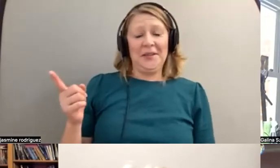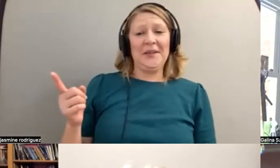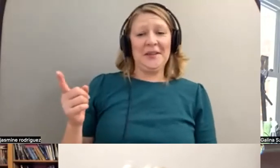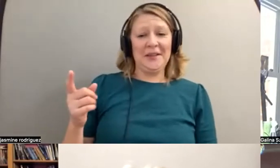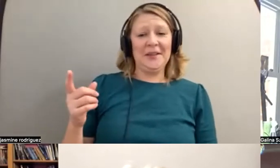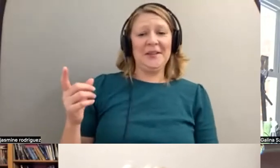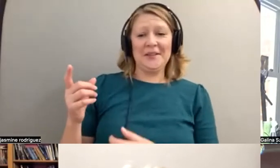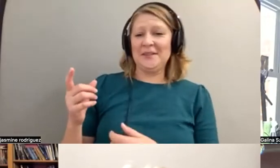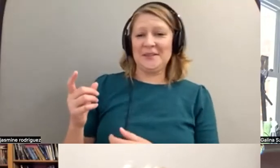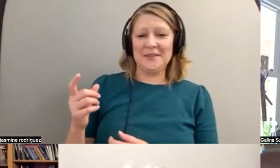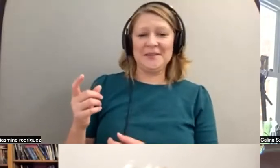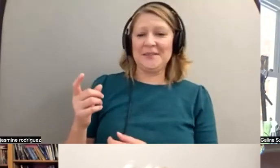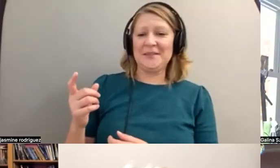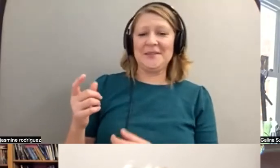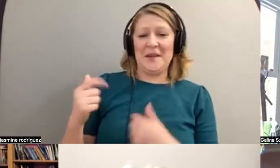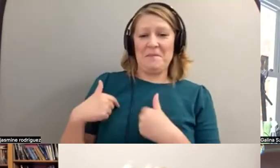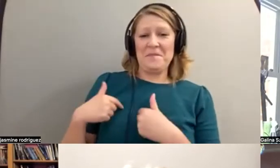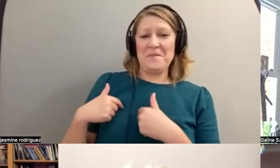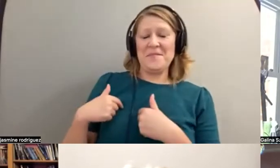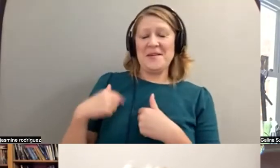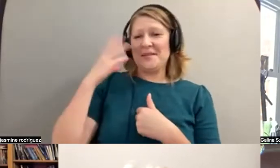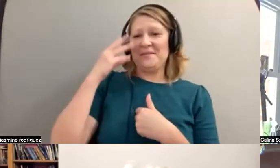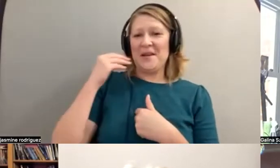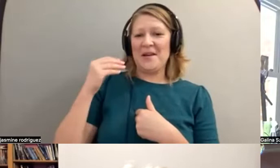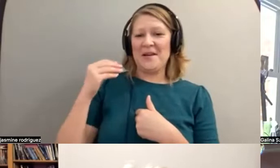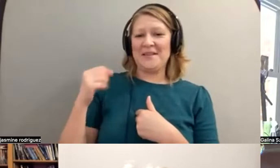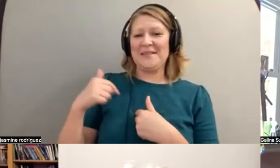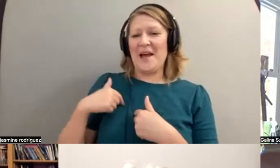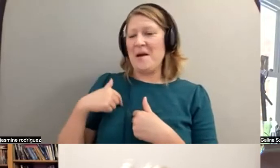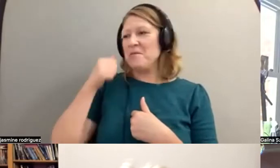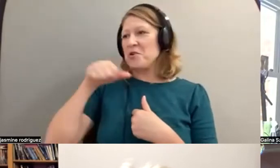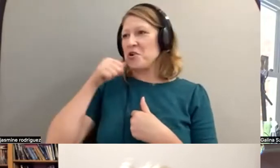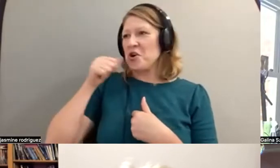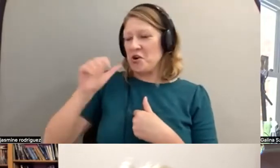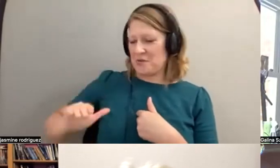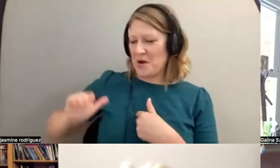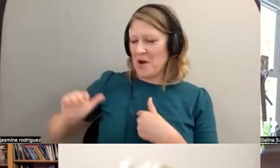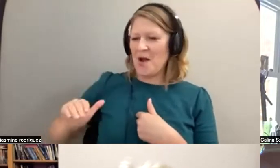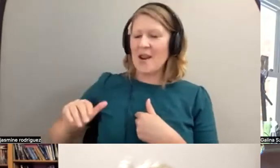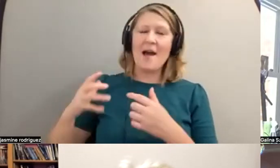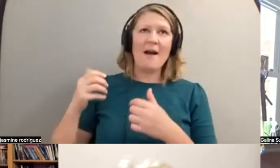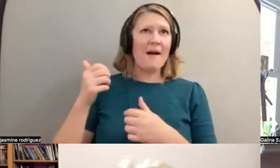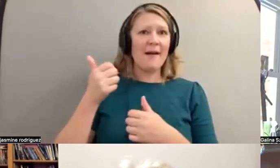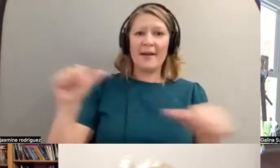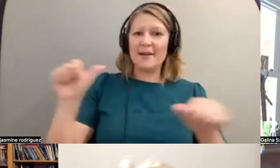and singing every time she went out and walked down the street. And people would look at me like I was kind of weird. But I didn't care!